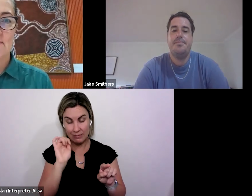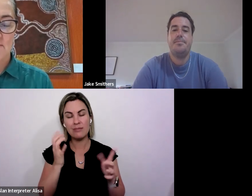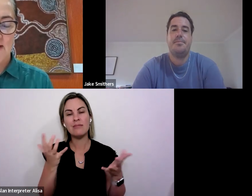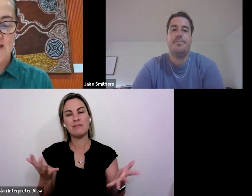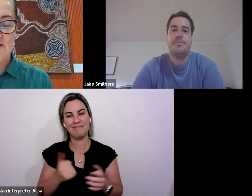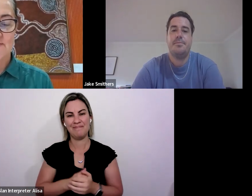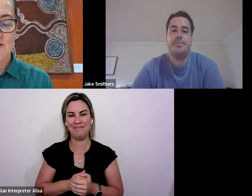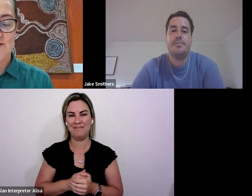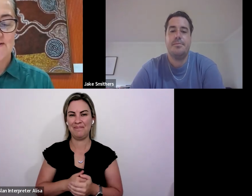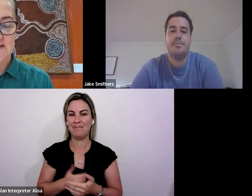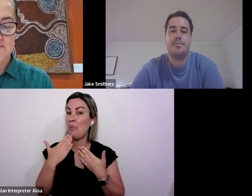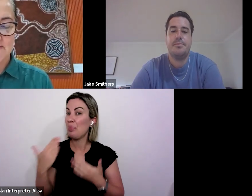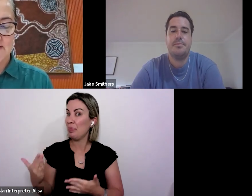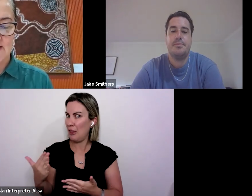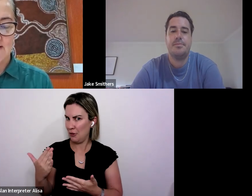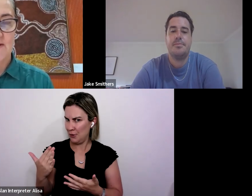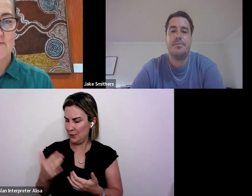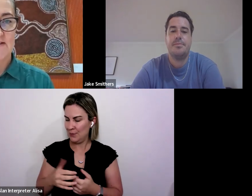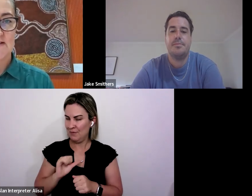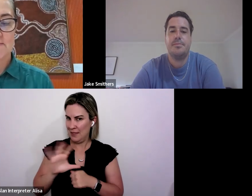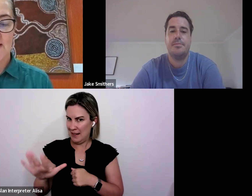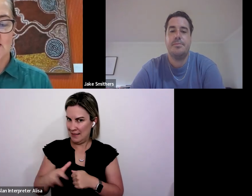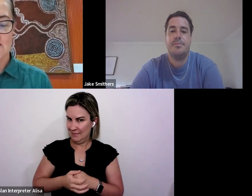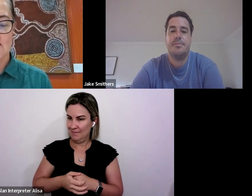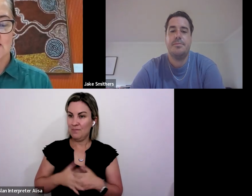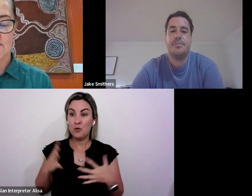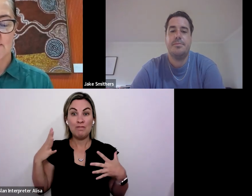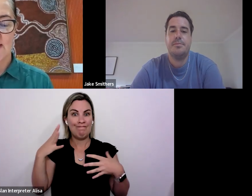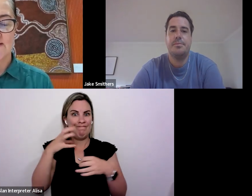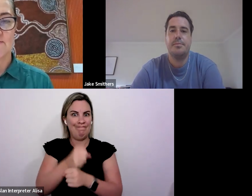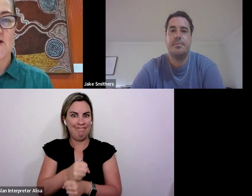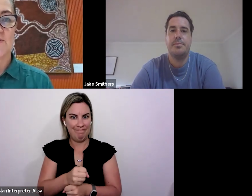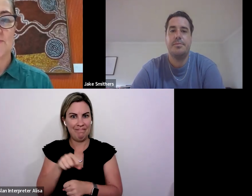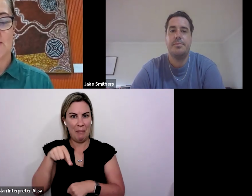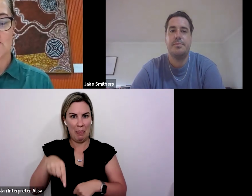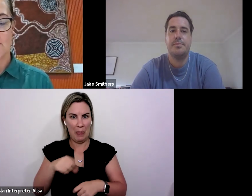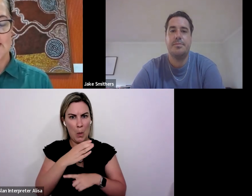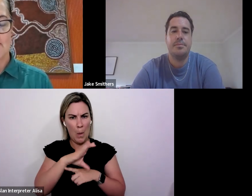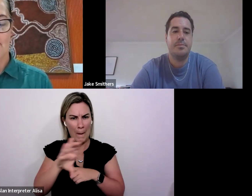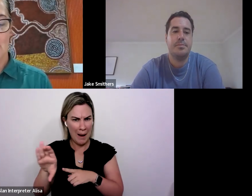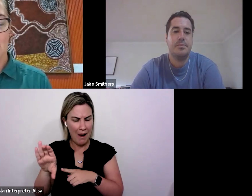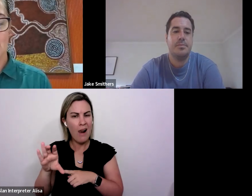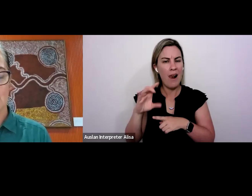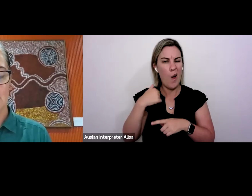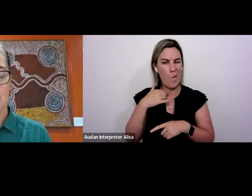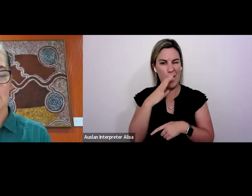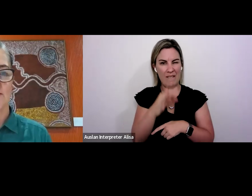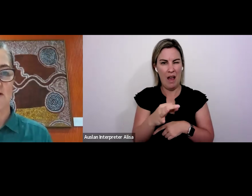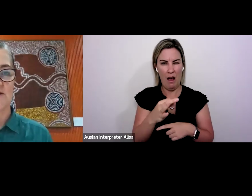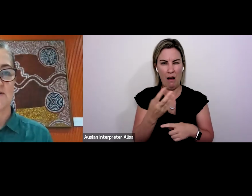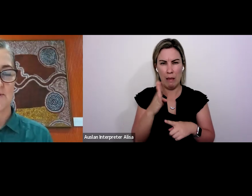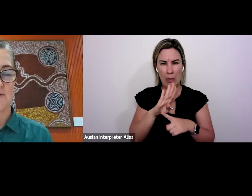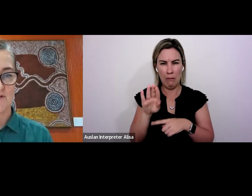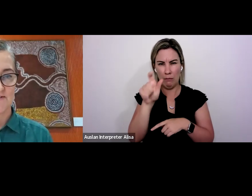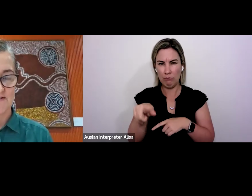By way of closing this webinar, we've asked our panellists to prepare some final words of wisdom for using the First Nations Protocols.